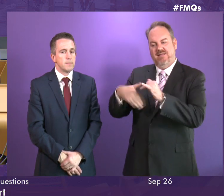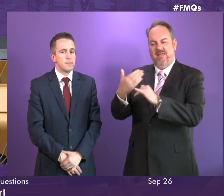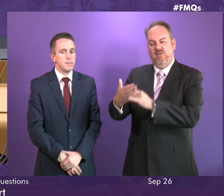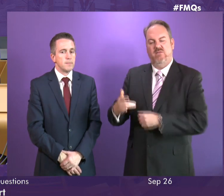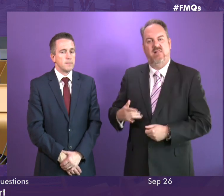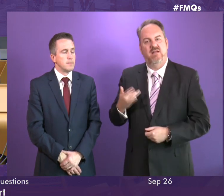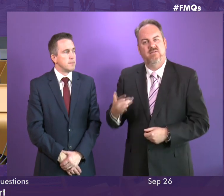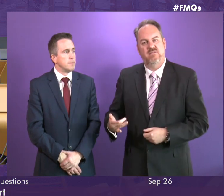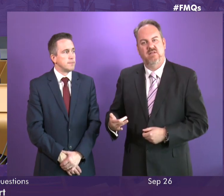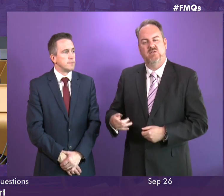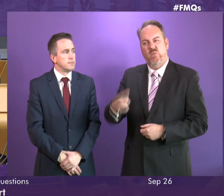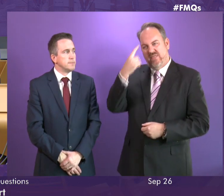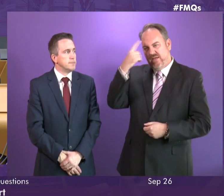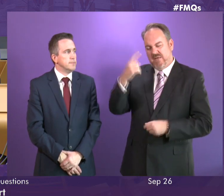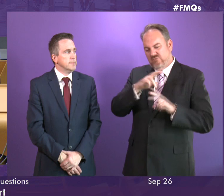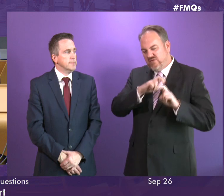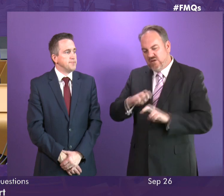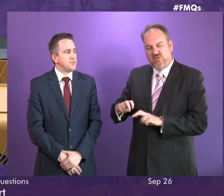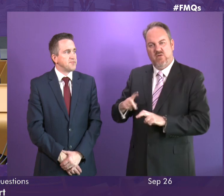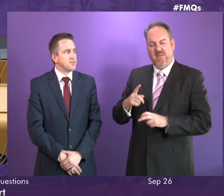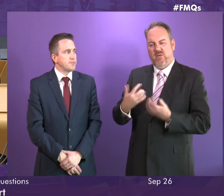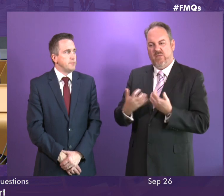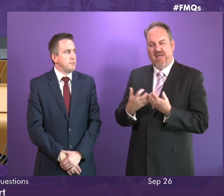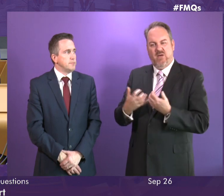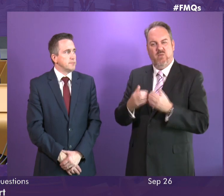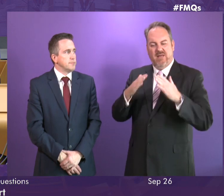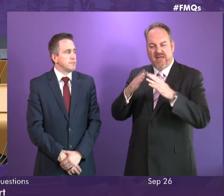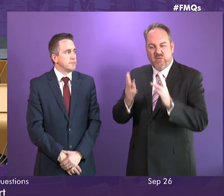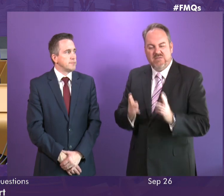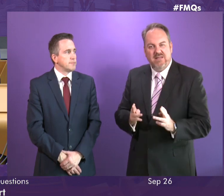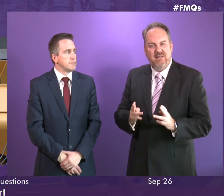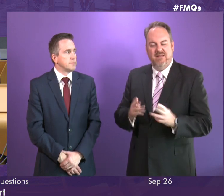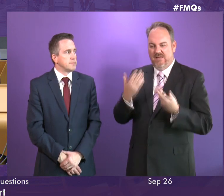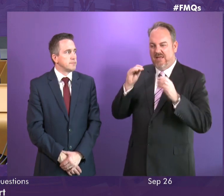across a child’s whole life, with links to housing, health inequalities and education,